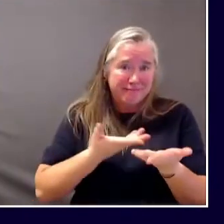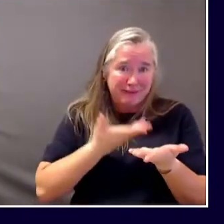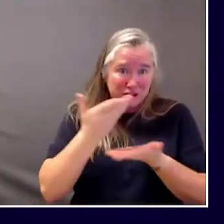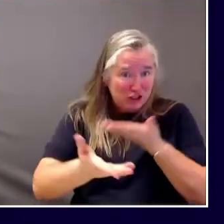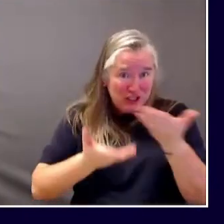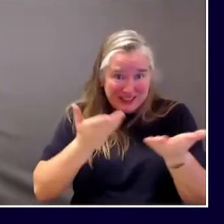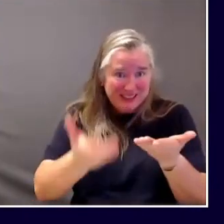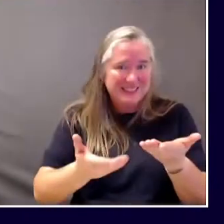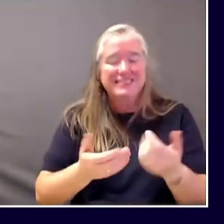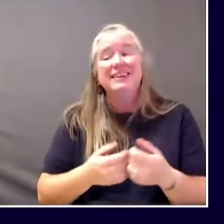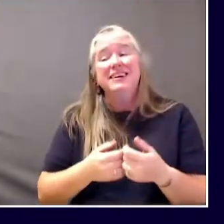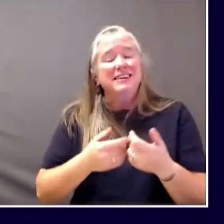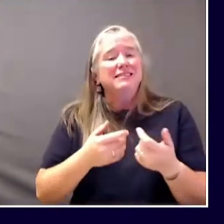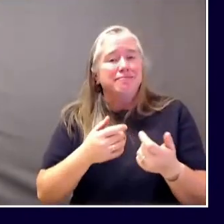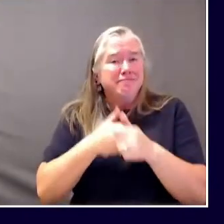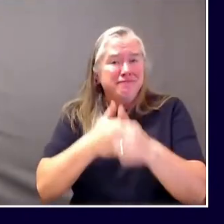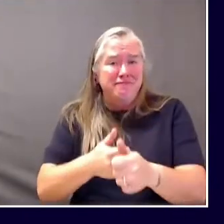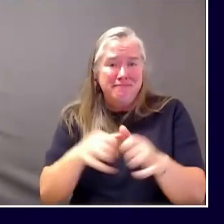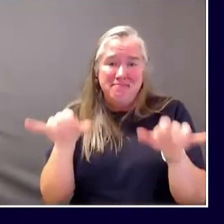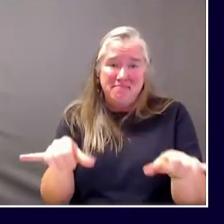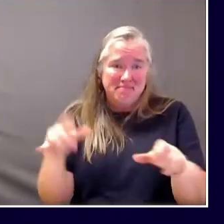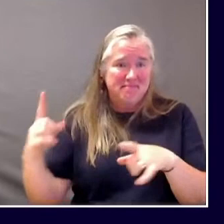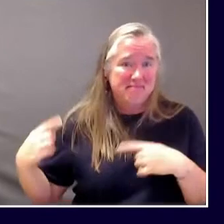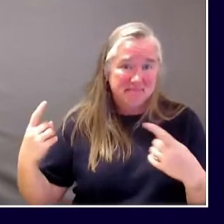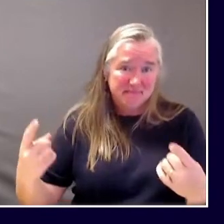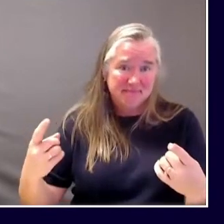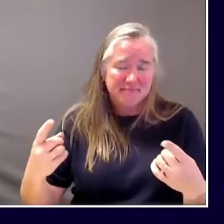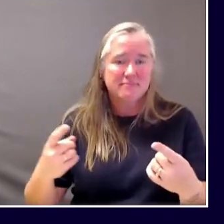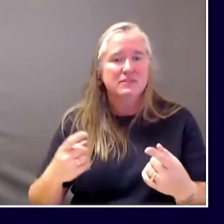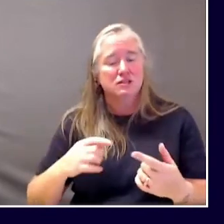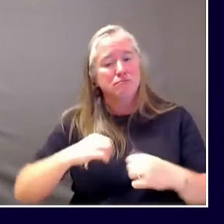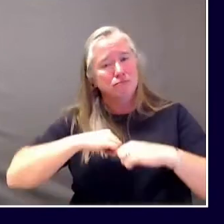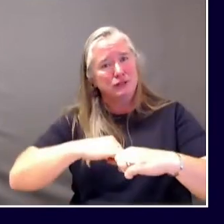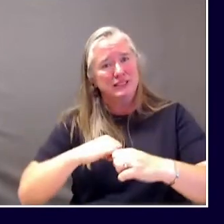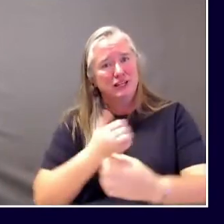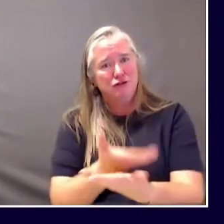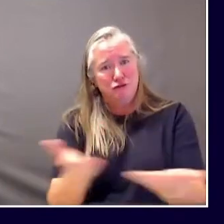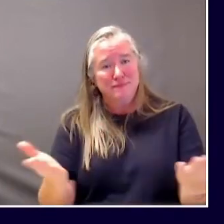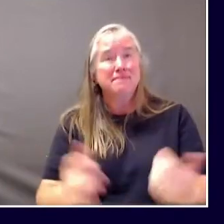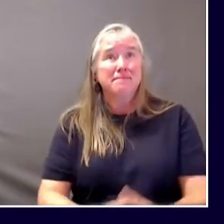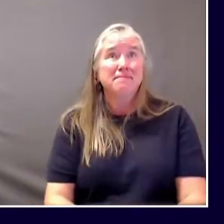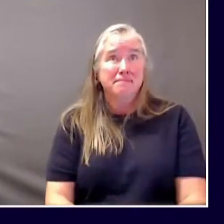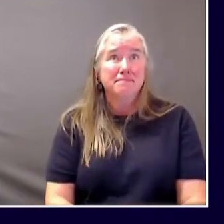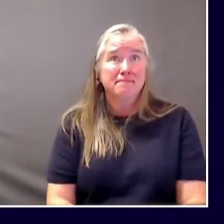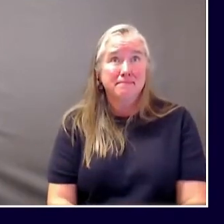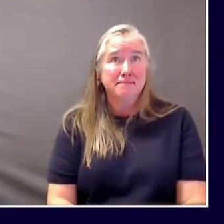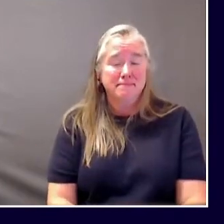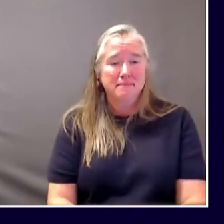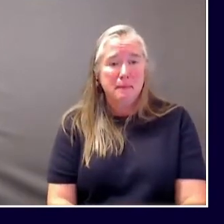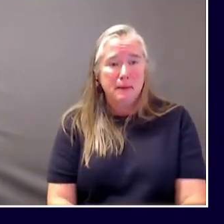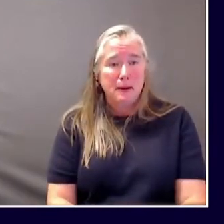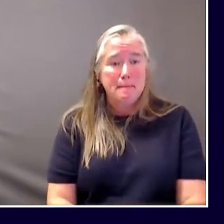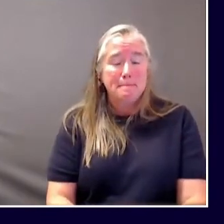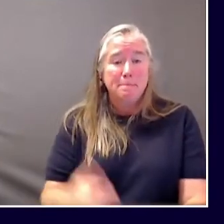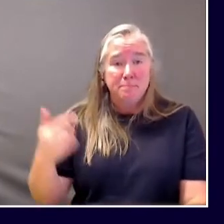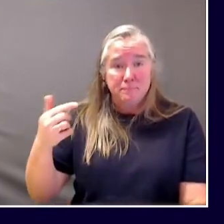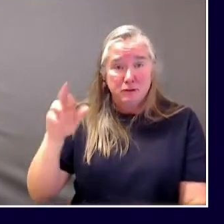but we just got to make sure we do it in a safe way great thank you